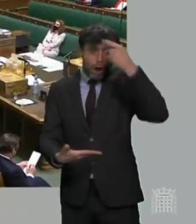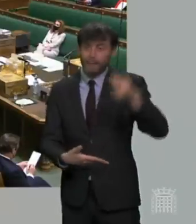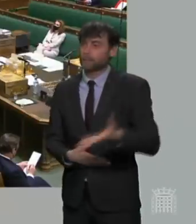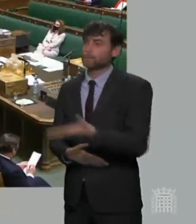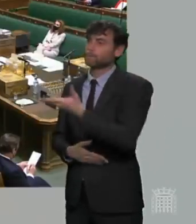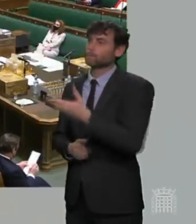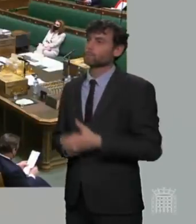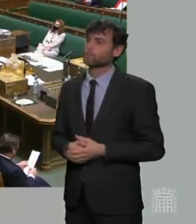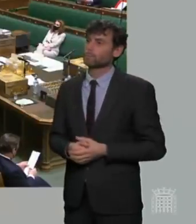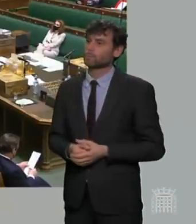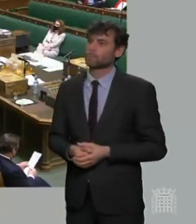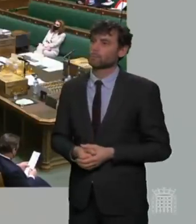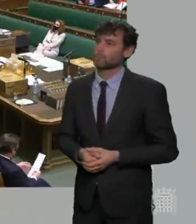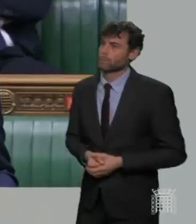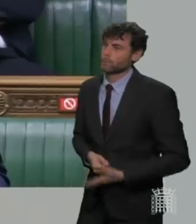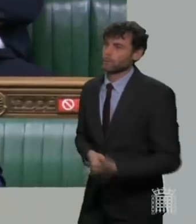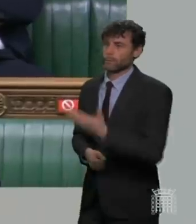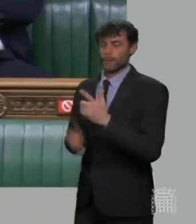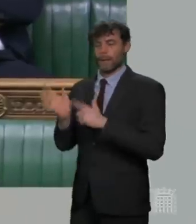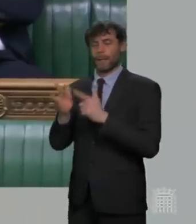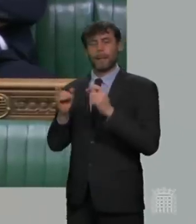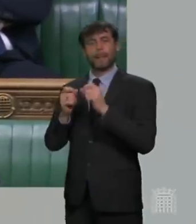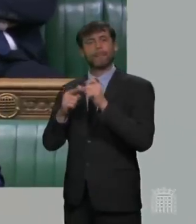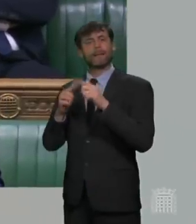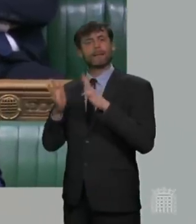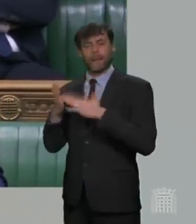Despite the claims of Eastleigh Liberal Democrats, my constituents will be delighted to know that